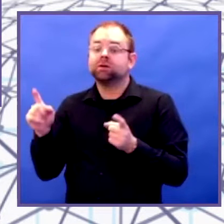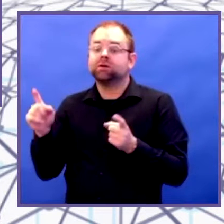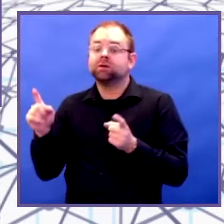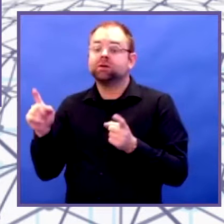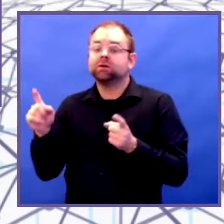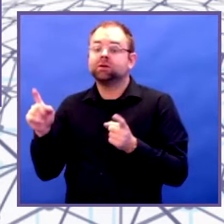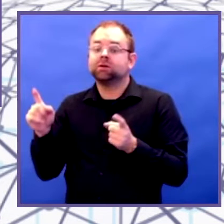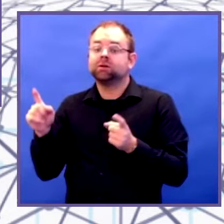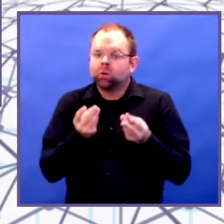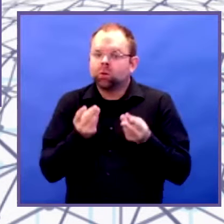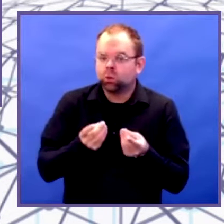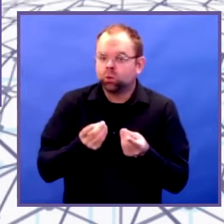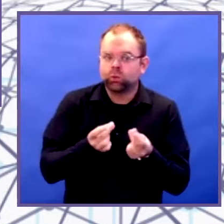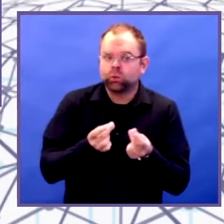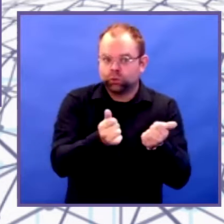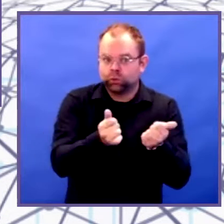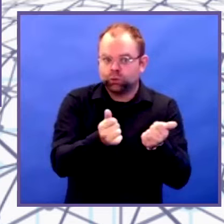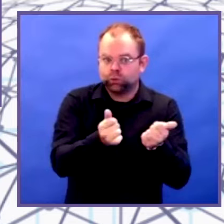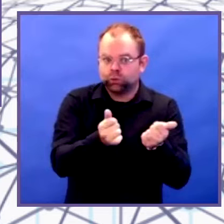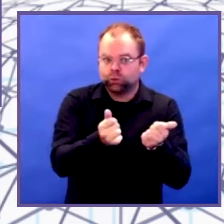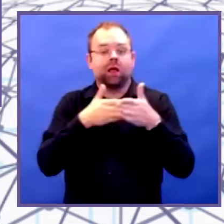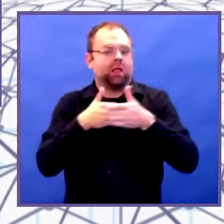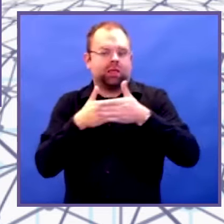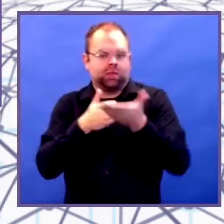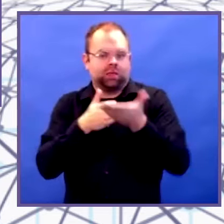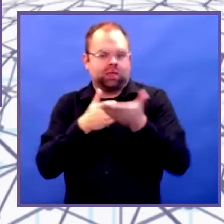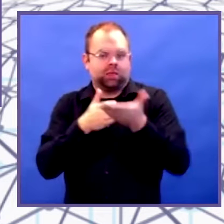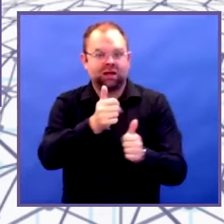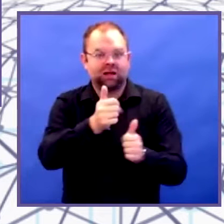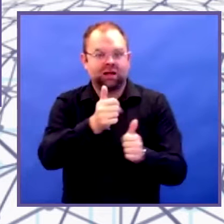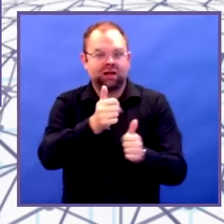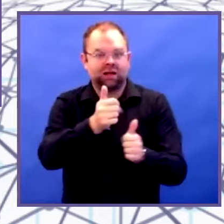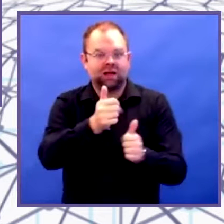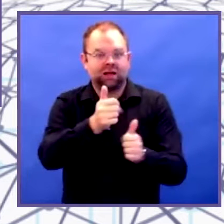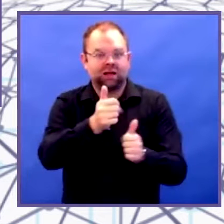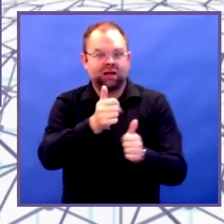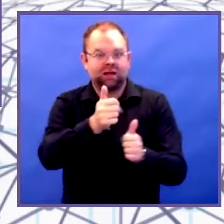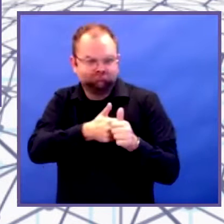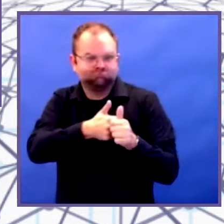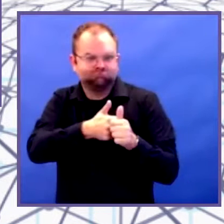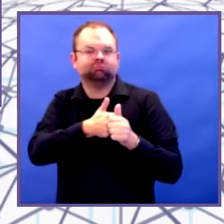where there are enough of us globally that fully understand that applying a charity model